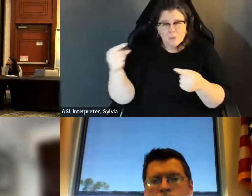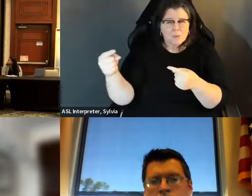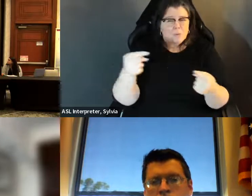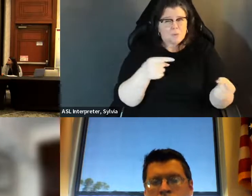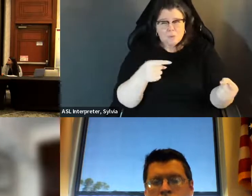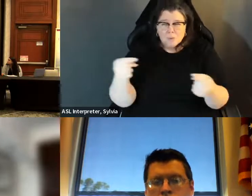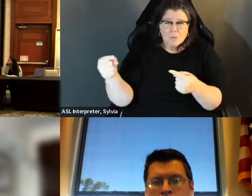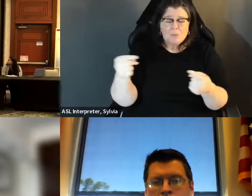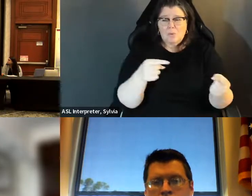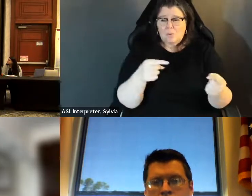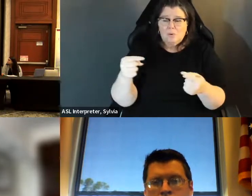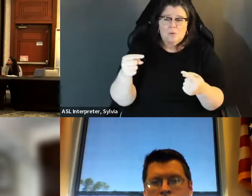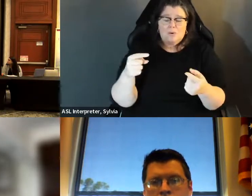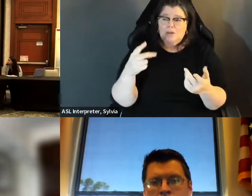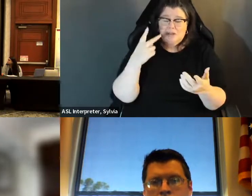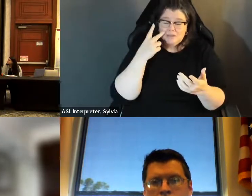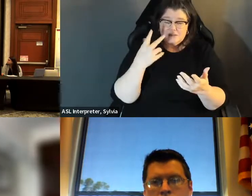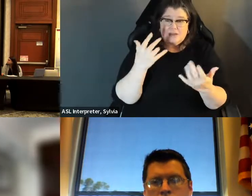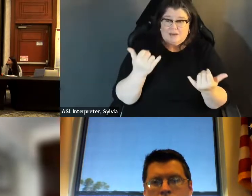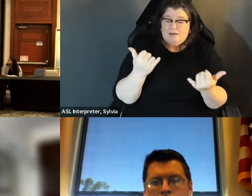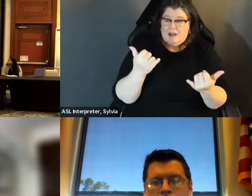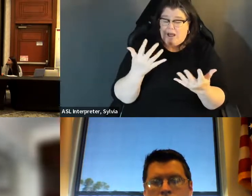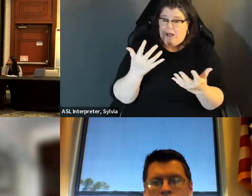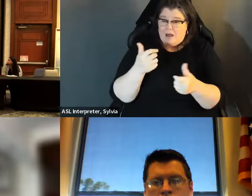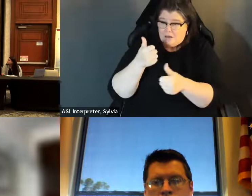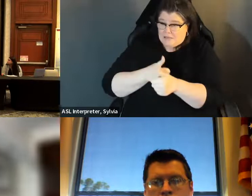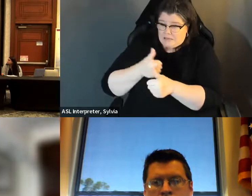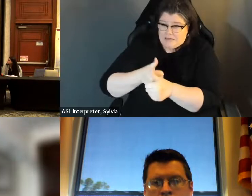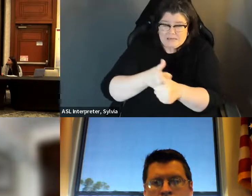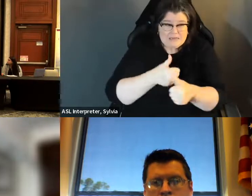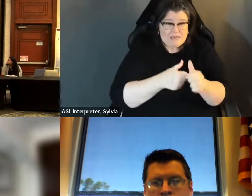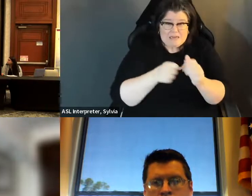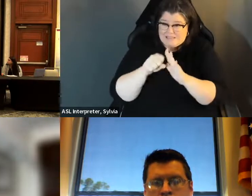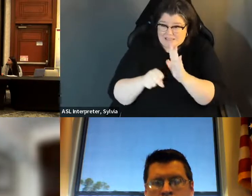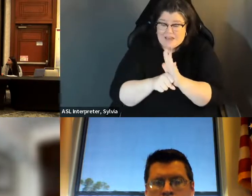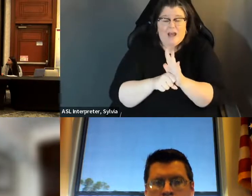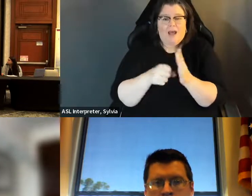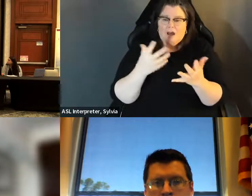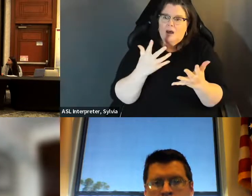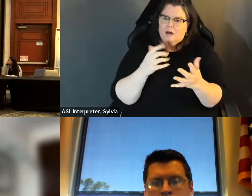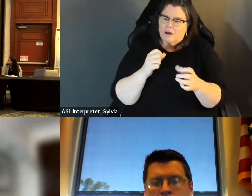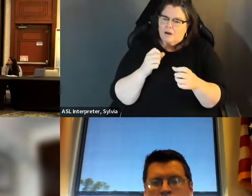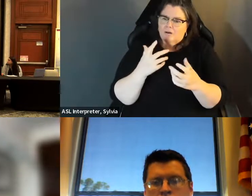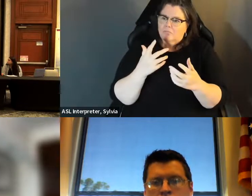right now for the future of our country. And we are